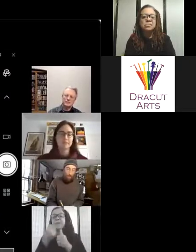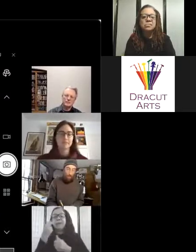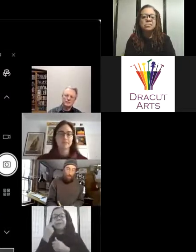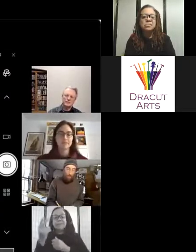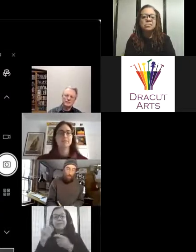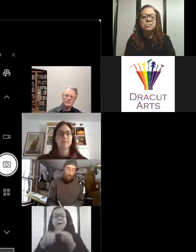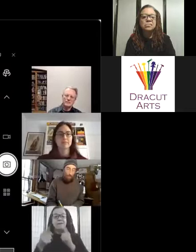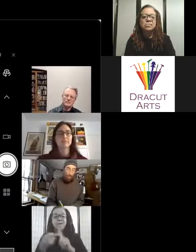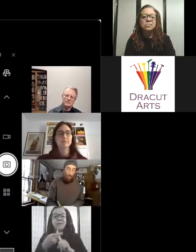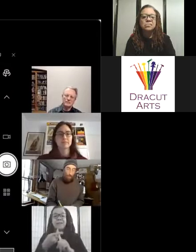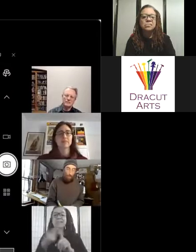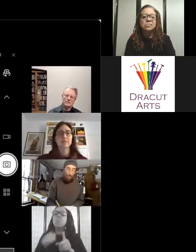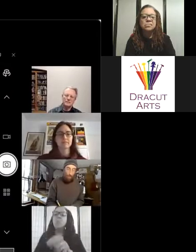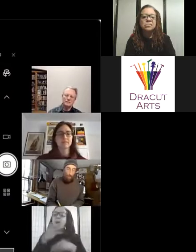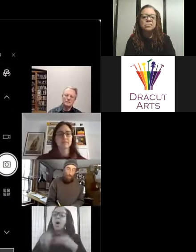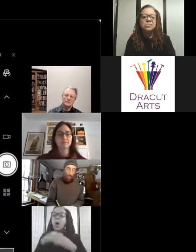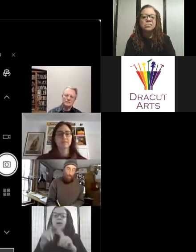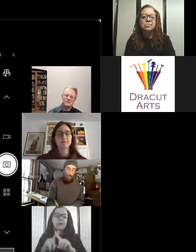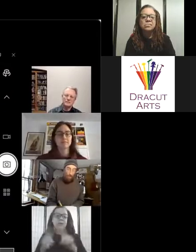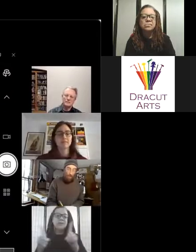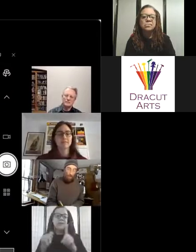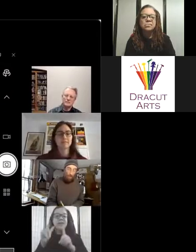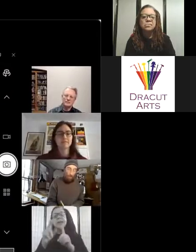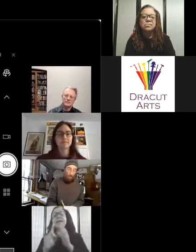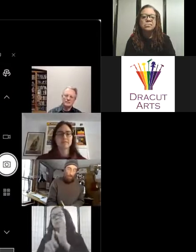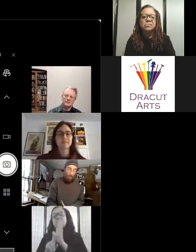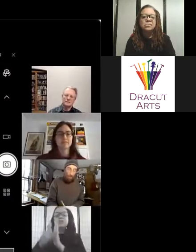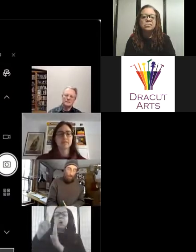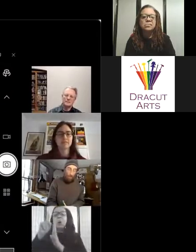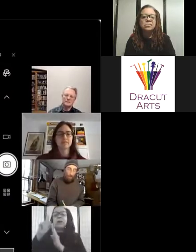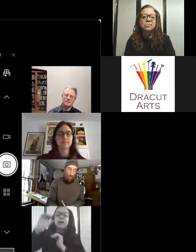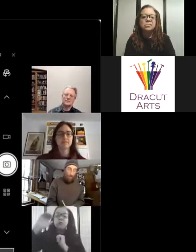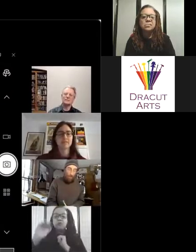we're all a little different, we stand a little taller, stand a little shorter. And over time,